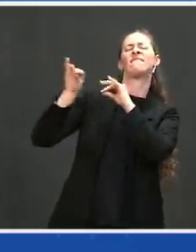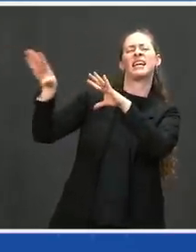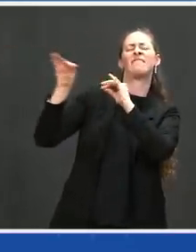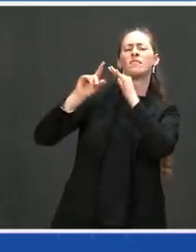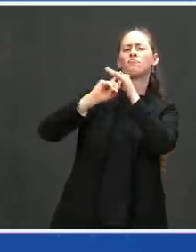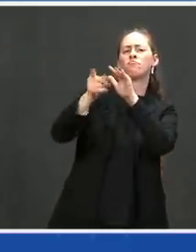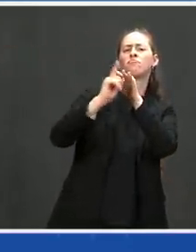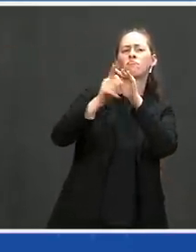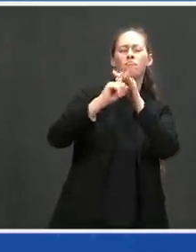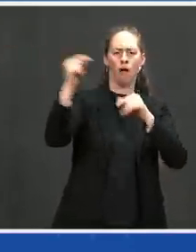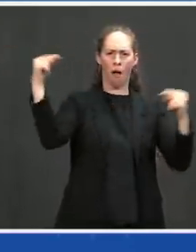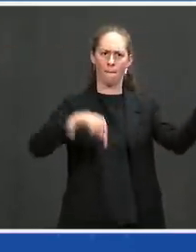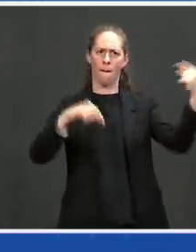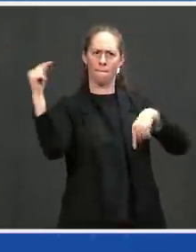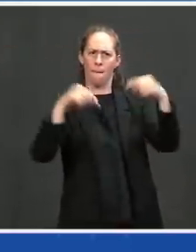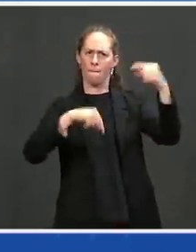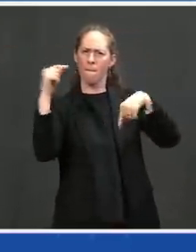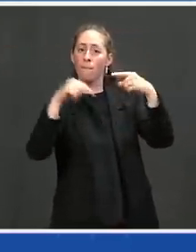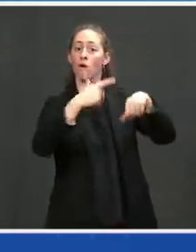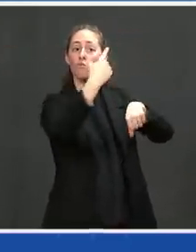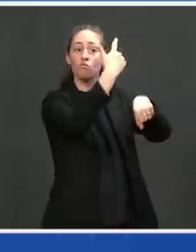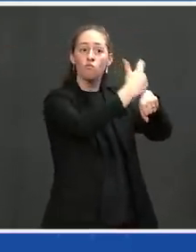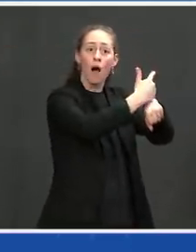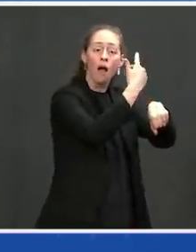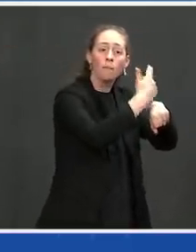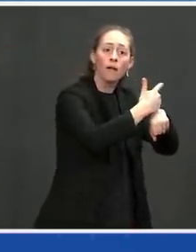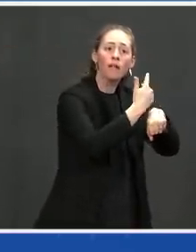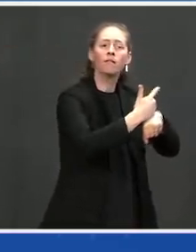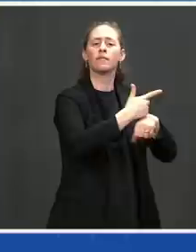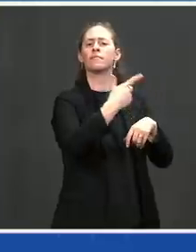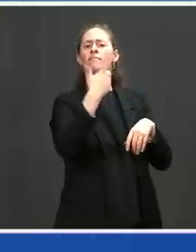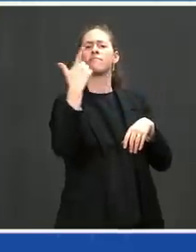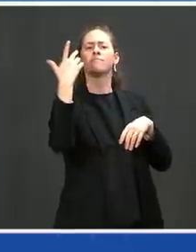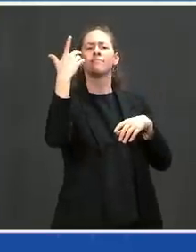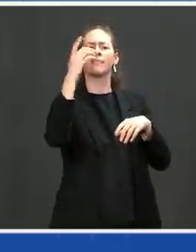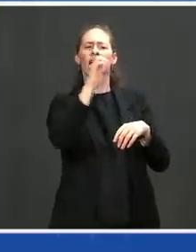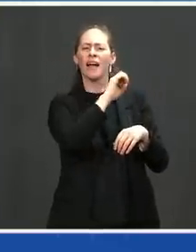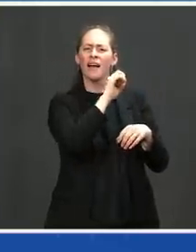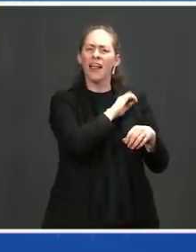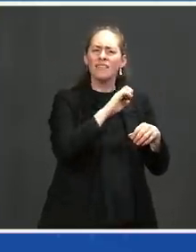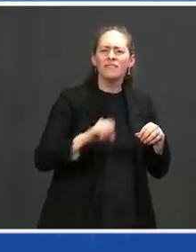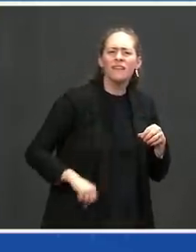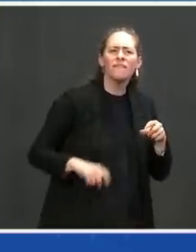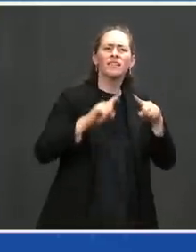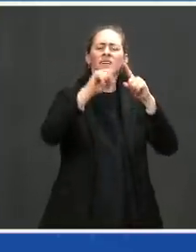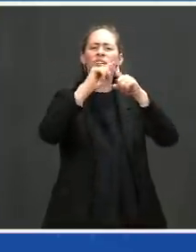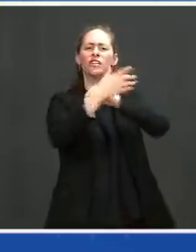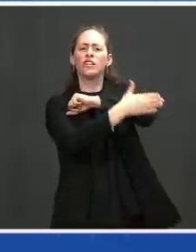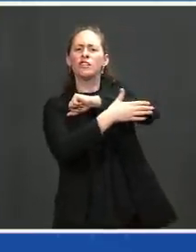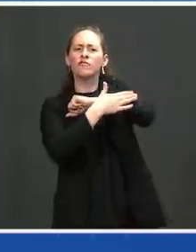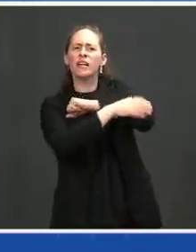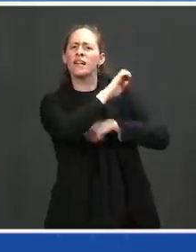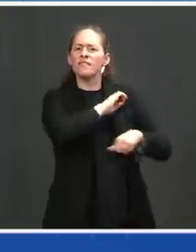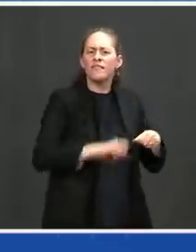It's because of earthquakes, floods. It's because of lack of food. It's because of gang violence.